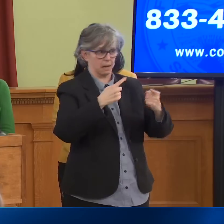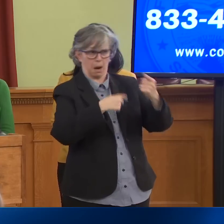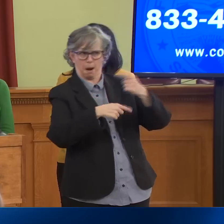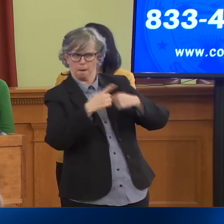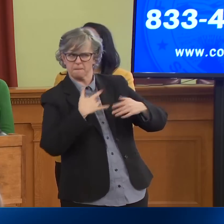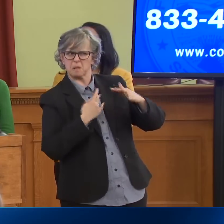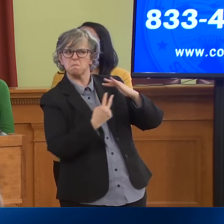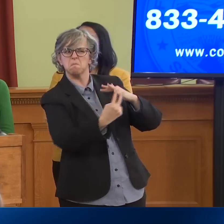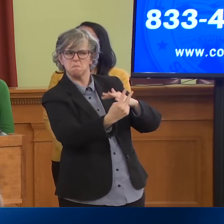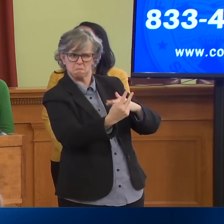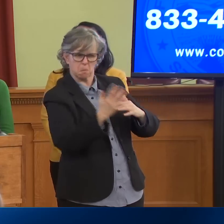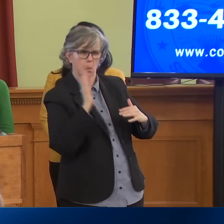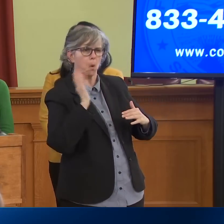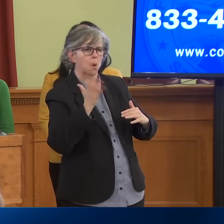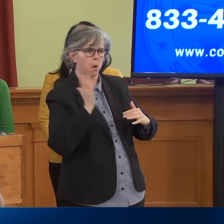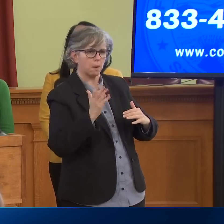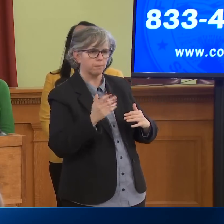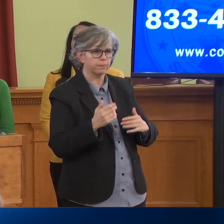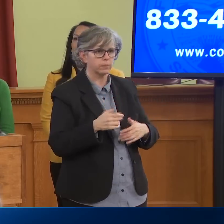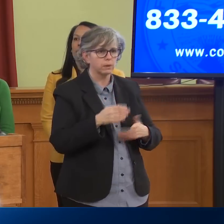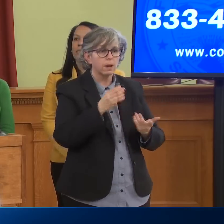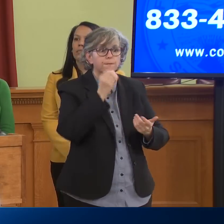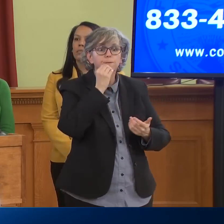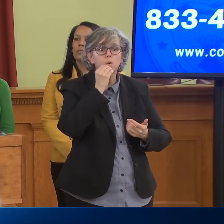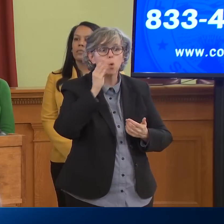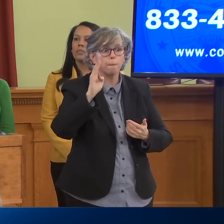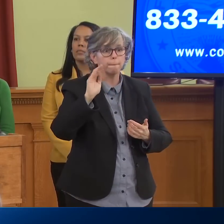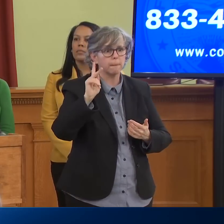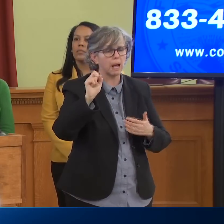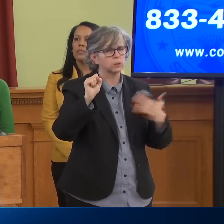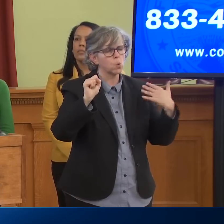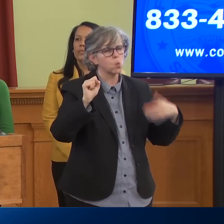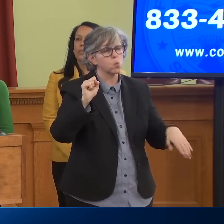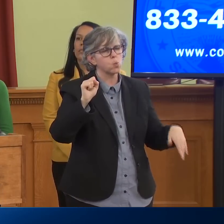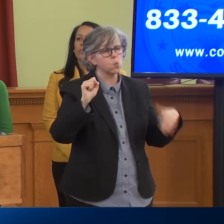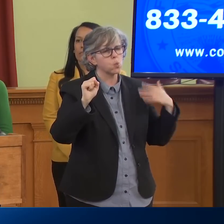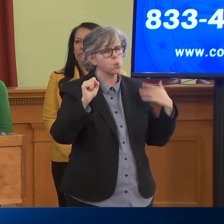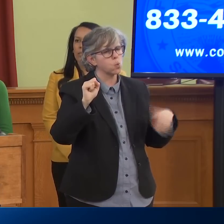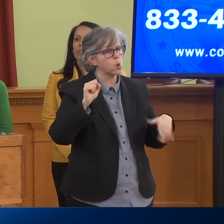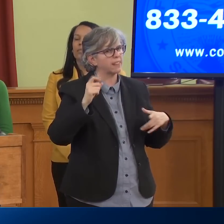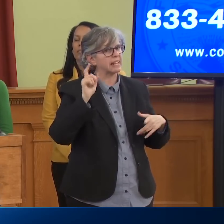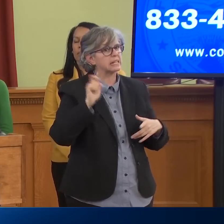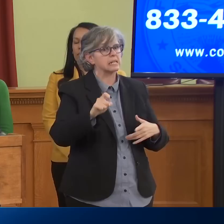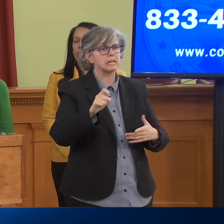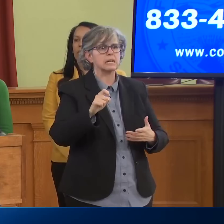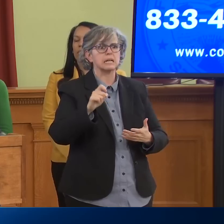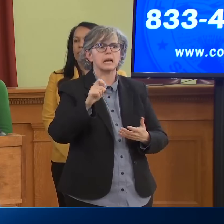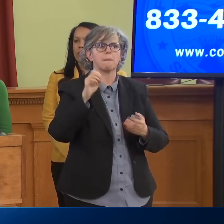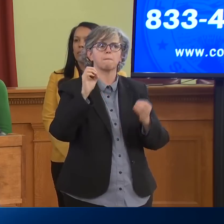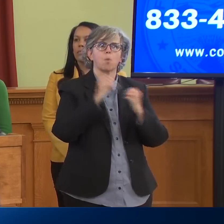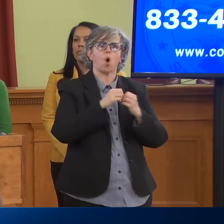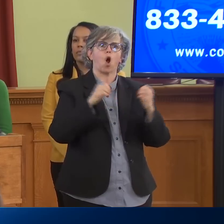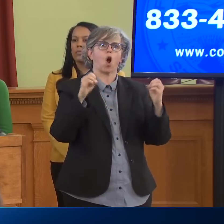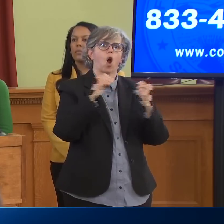THAT THEY NEED BLOOD. PLEASE CALL THEM AND ASKED TO SCHEDULE AN APPOINTMENT, A TIME FOR YOU TO COME IN. THIS IS SOMETHING WE WILL HAVE THAT IS A GROWING NEED.